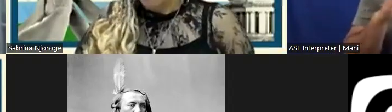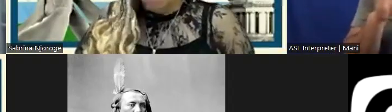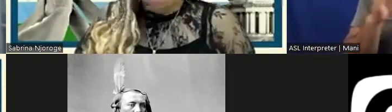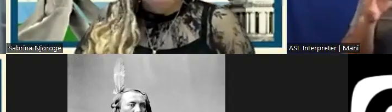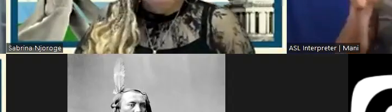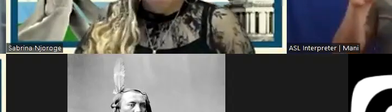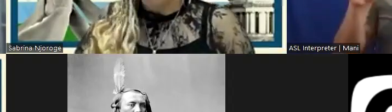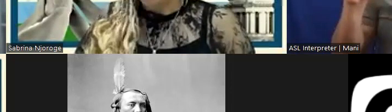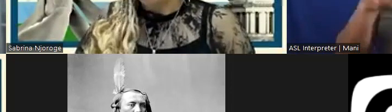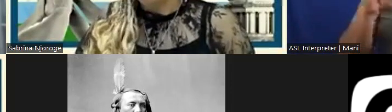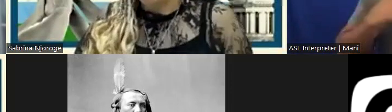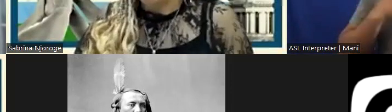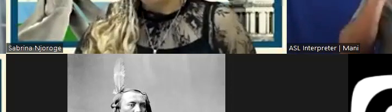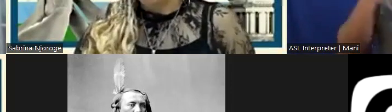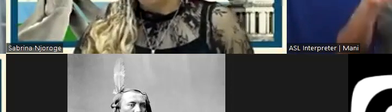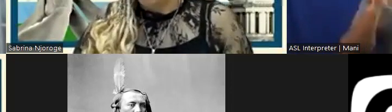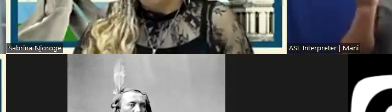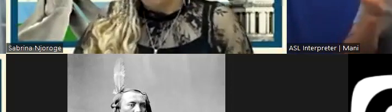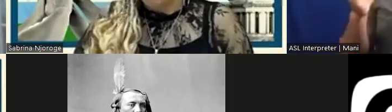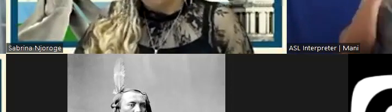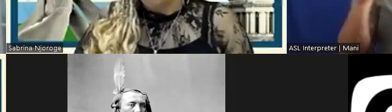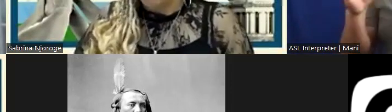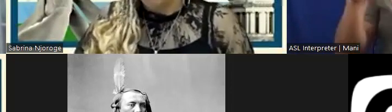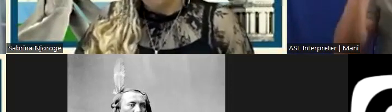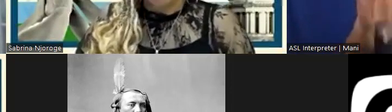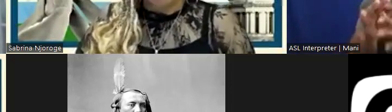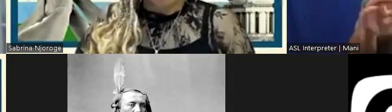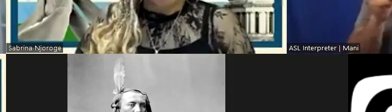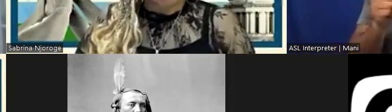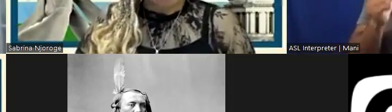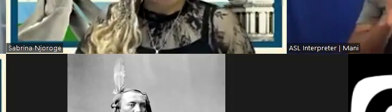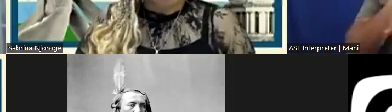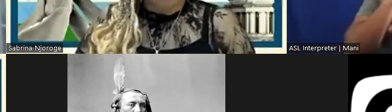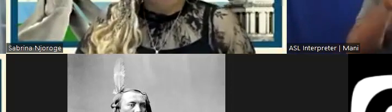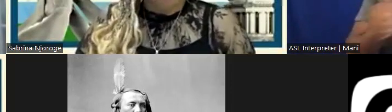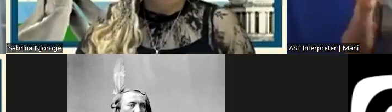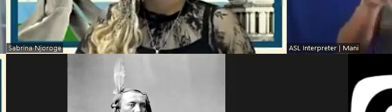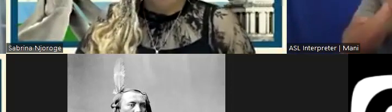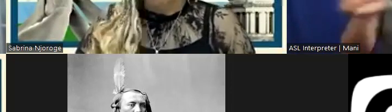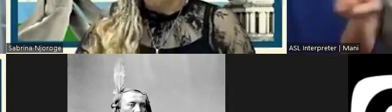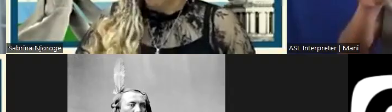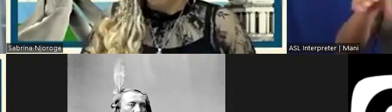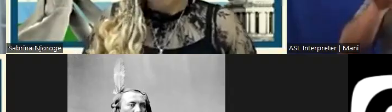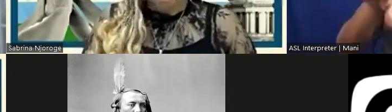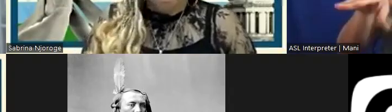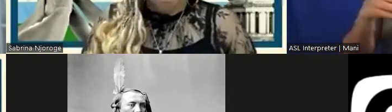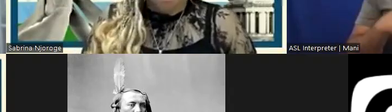to make sure everyone can access. All right. If there aren't any other questions, I think, we’re